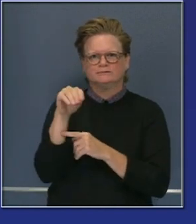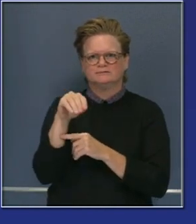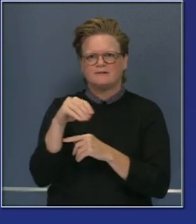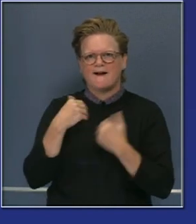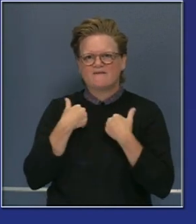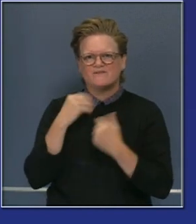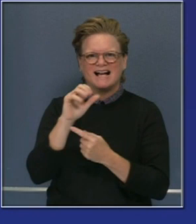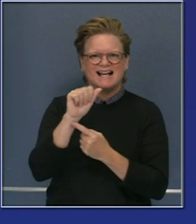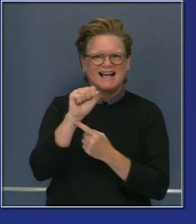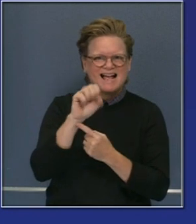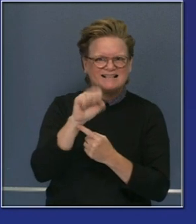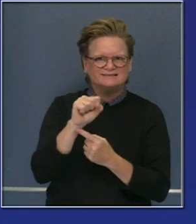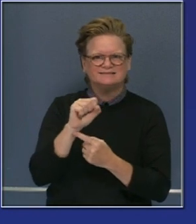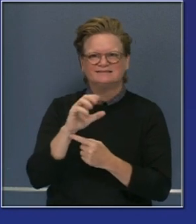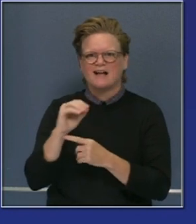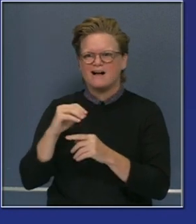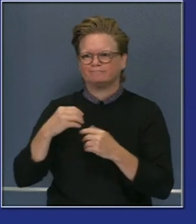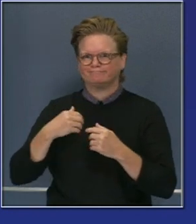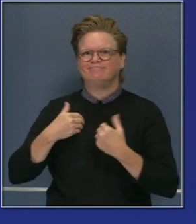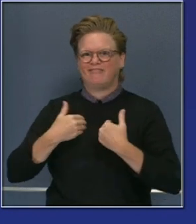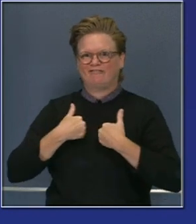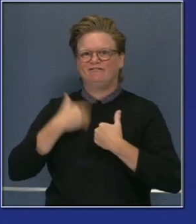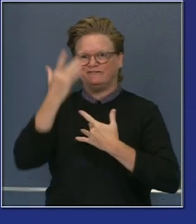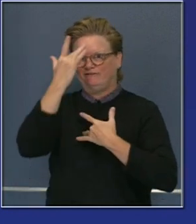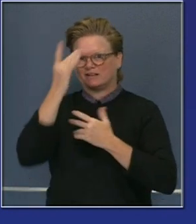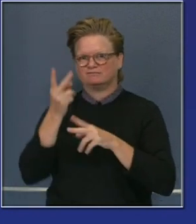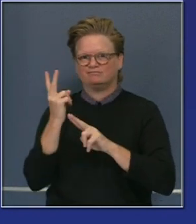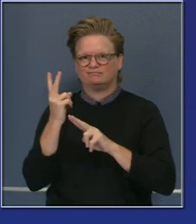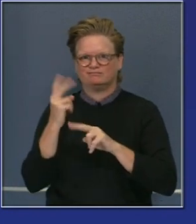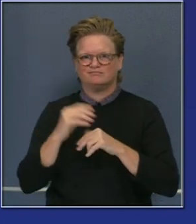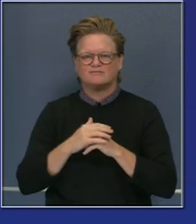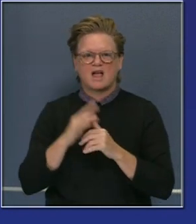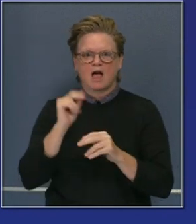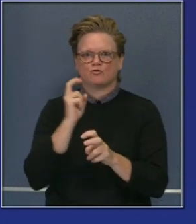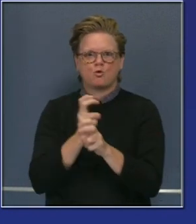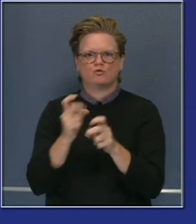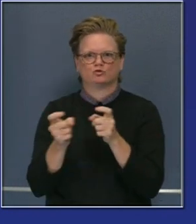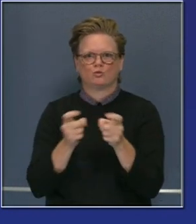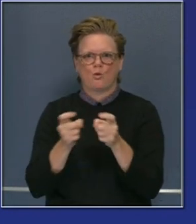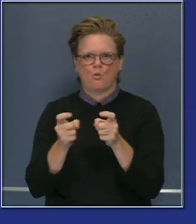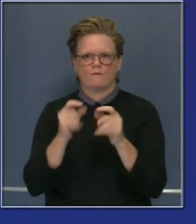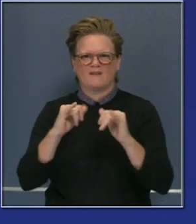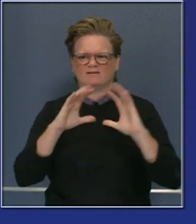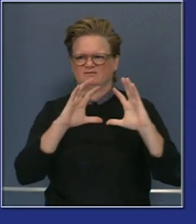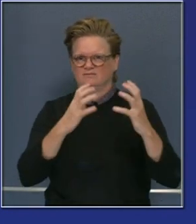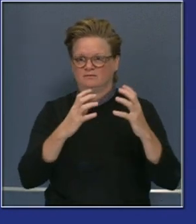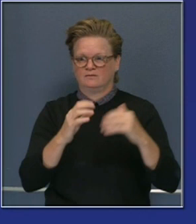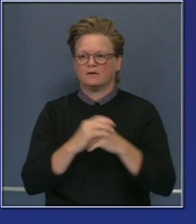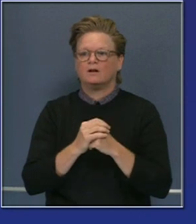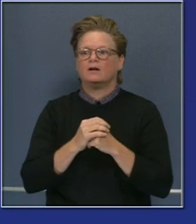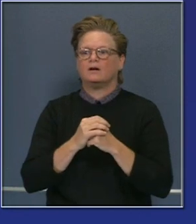NOW IN THIS PURPLE CATEGORY AS THE SPREAD AS IT RELATES TO COMMUNITY SPREAD AND BACKGROUND